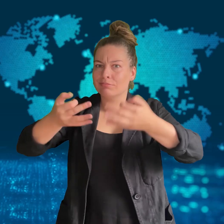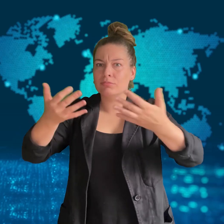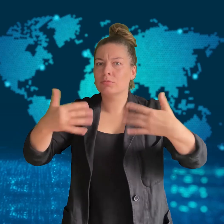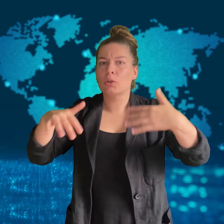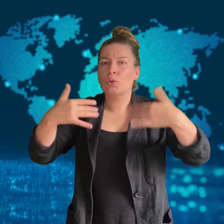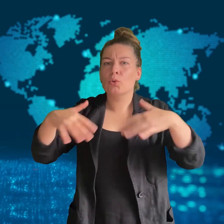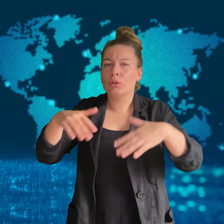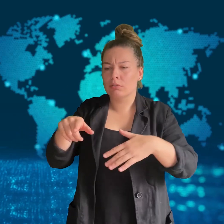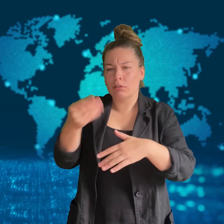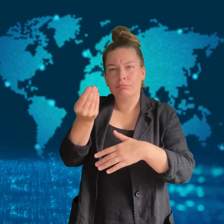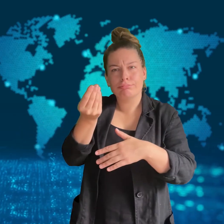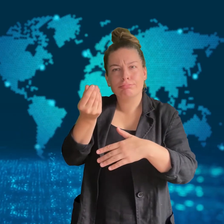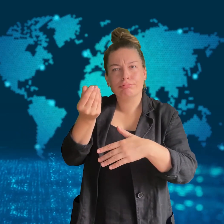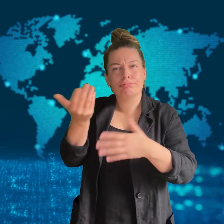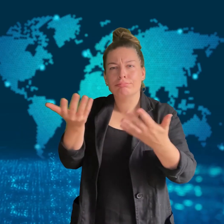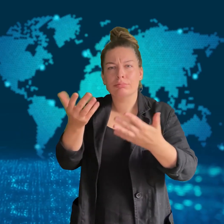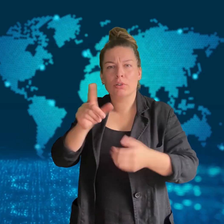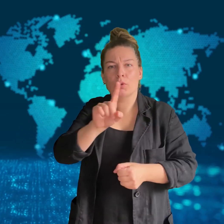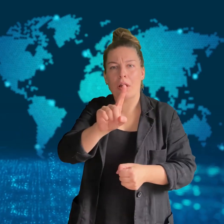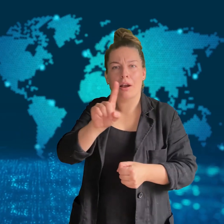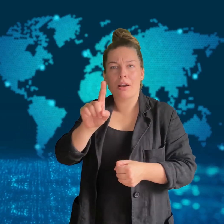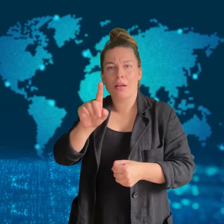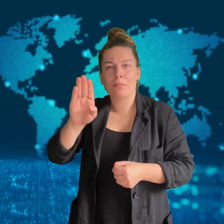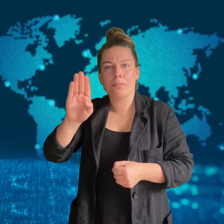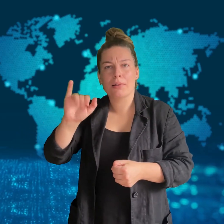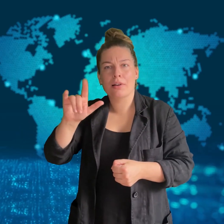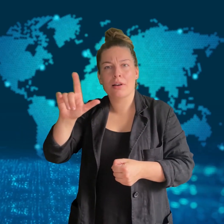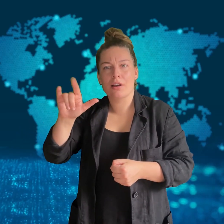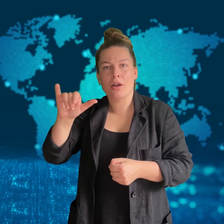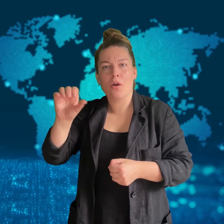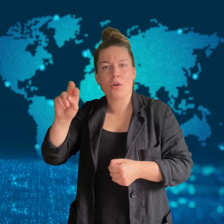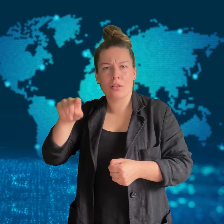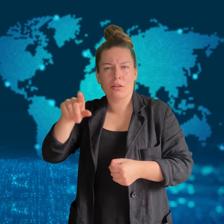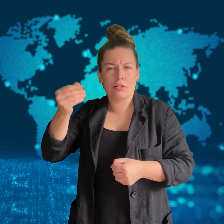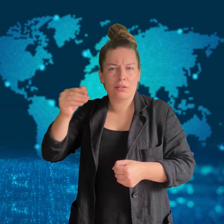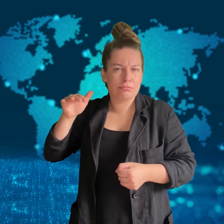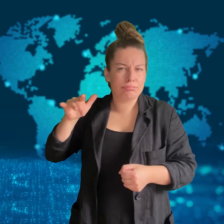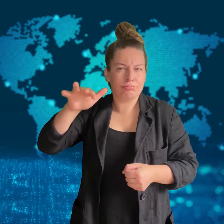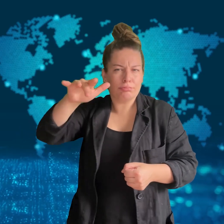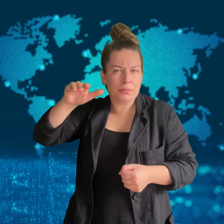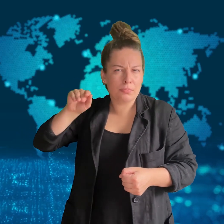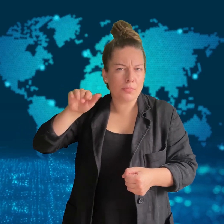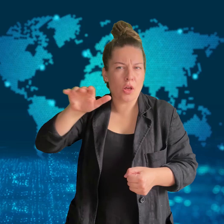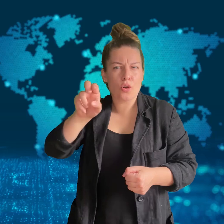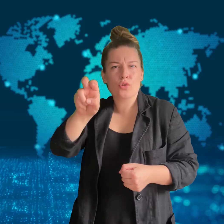One of them was a tech tycoon from the UK named Mike Lynch.